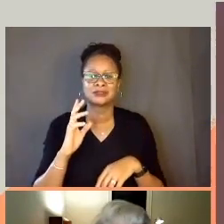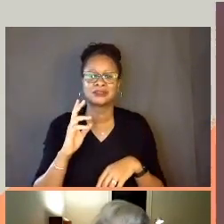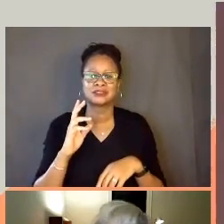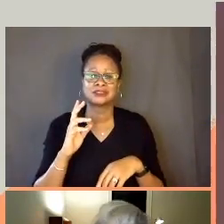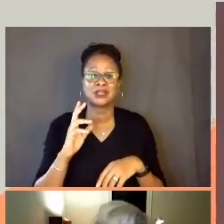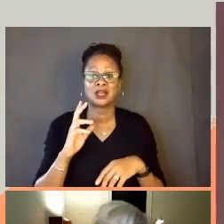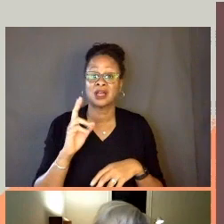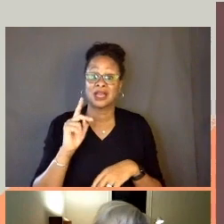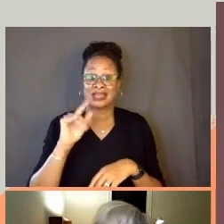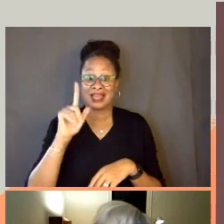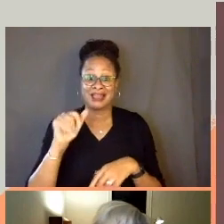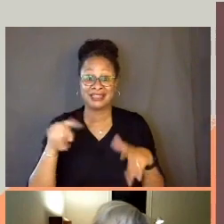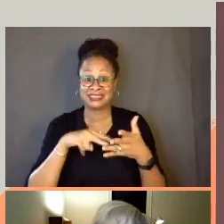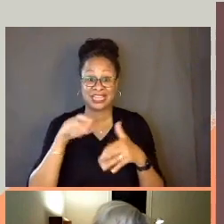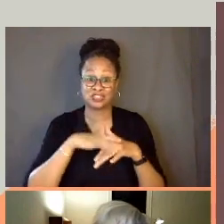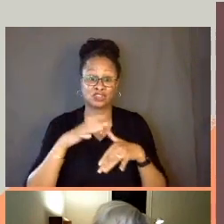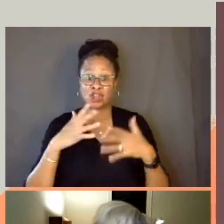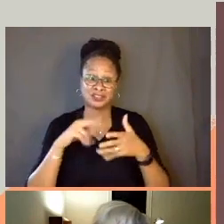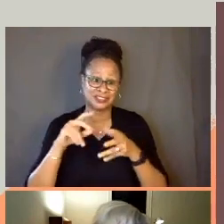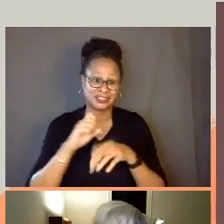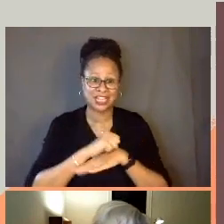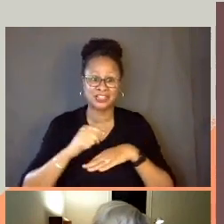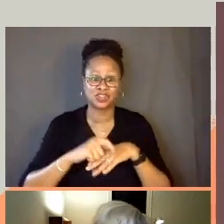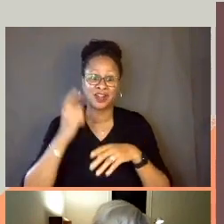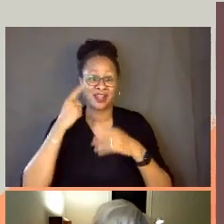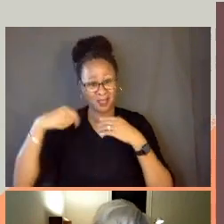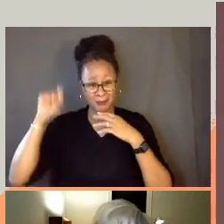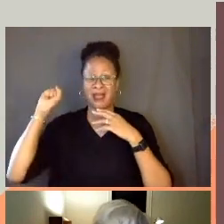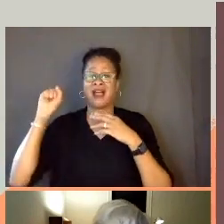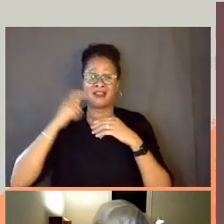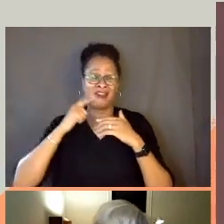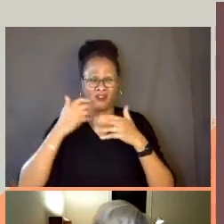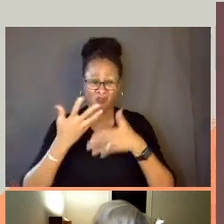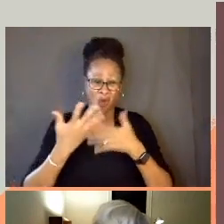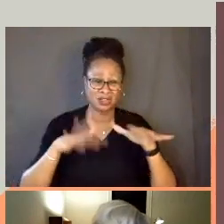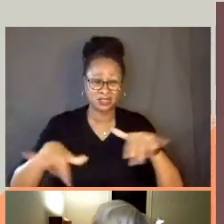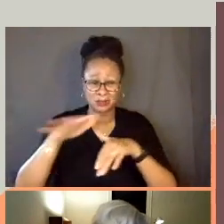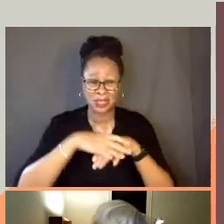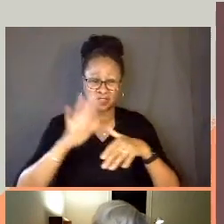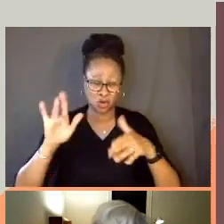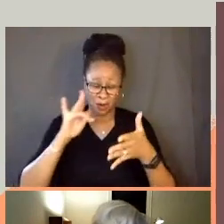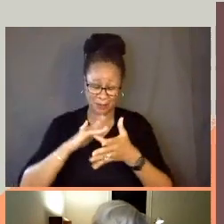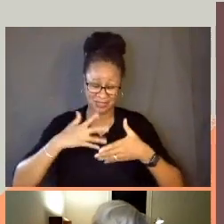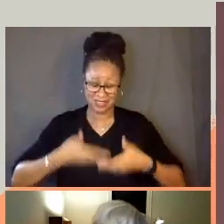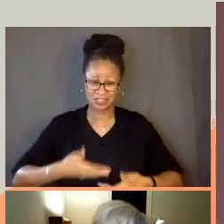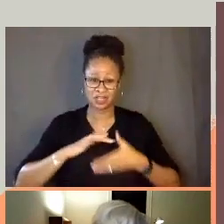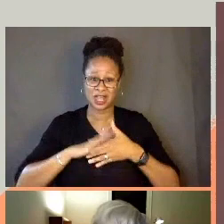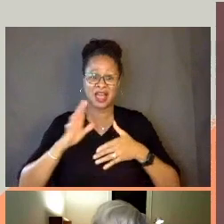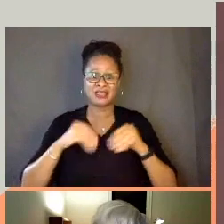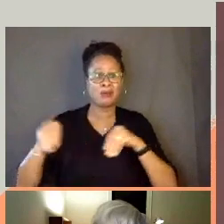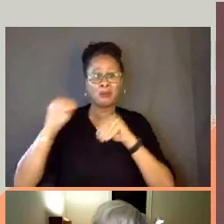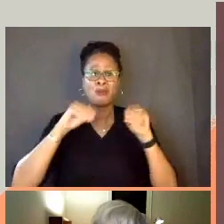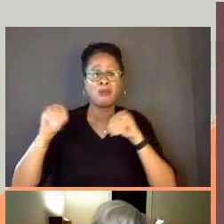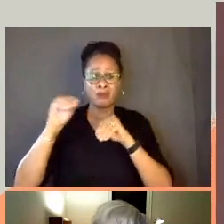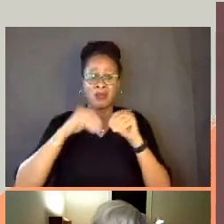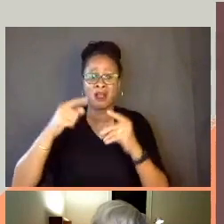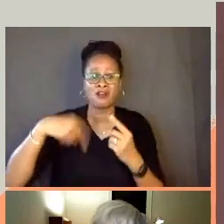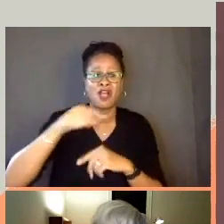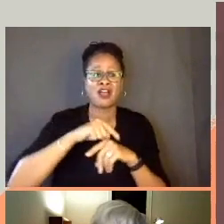Her torso surges forward. Her head whips back. Her arms orbit the space in her midsection. The momentum carries her around, and her feet slap the floor.